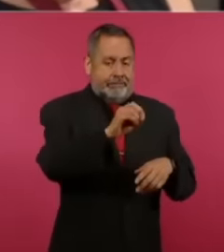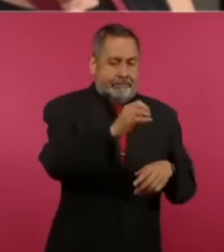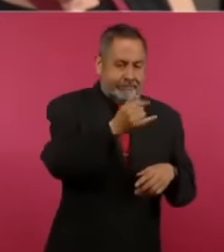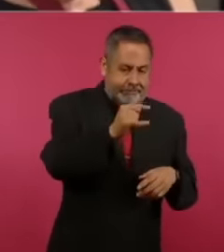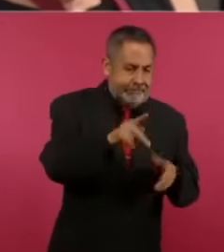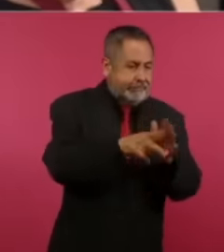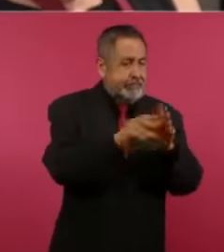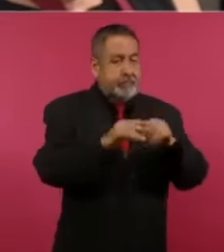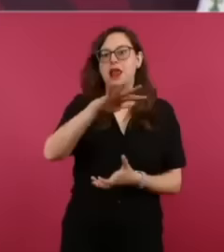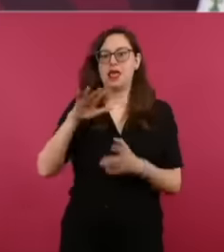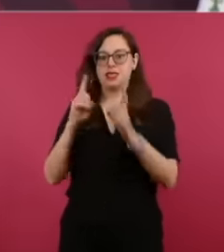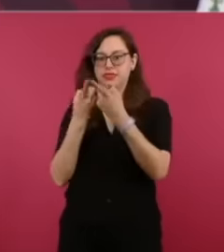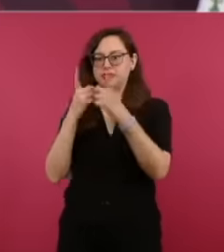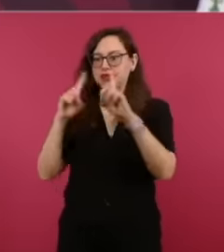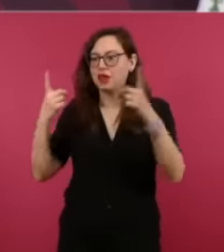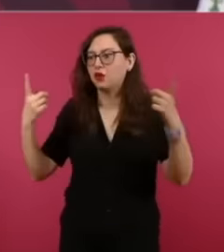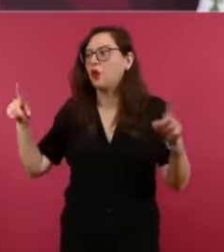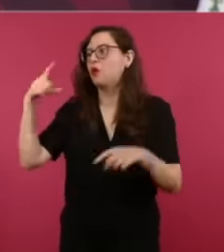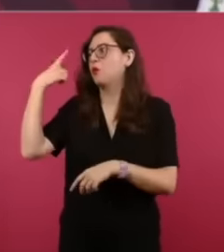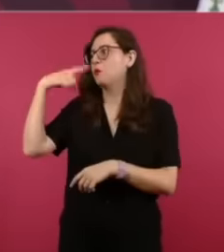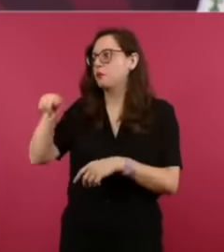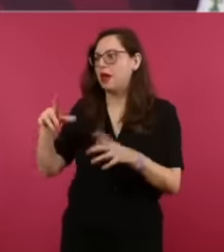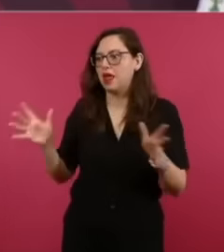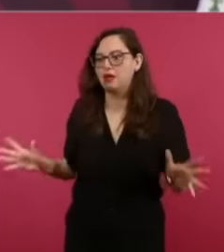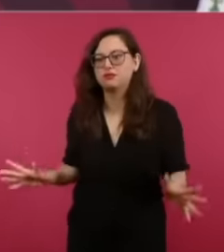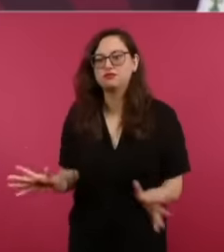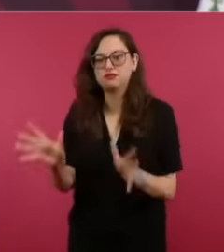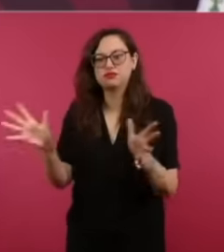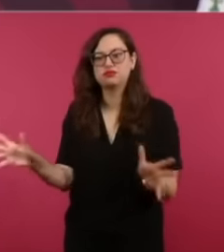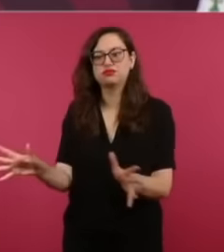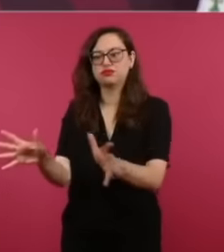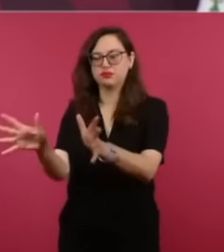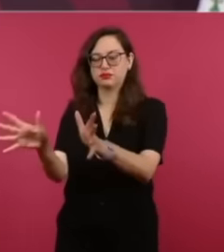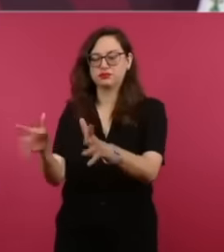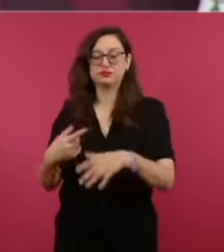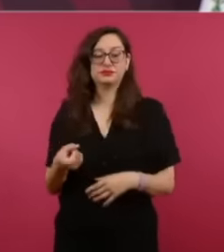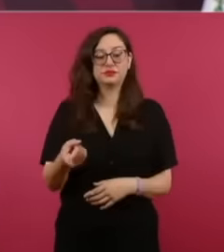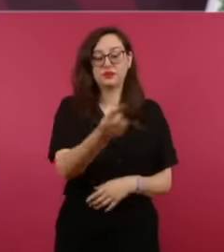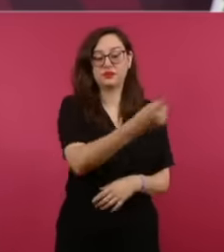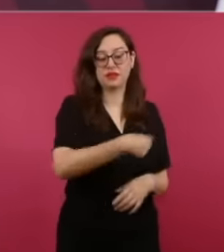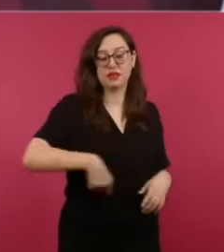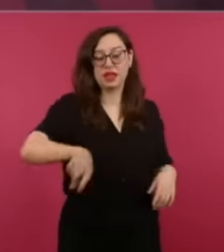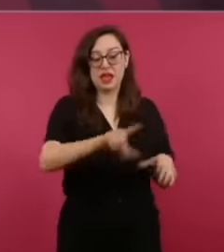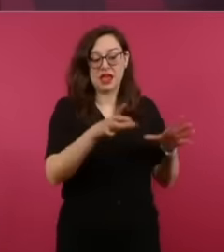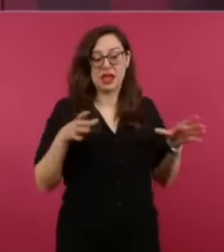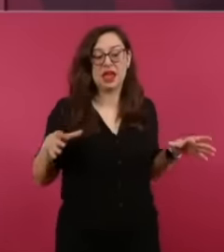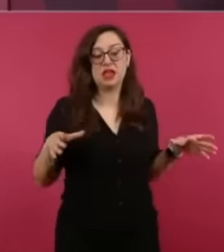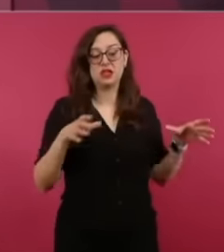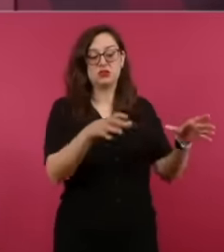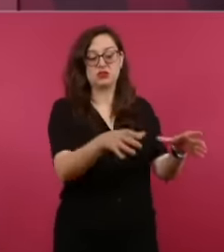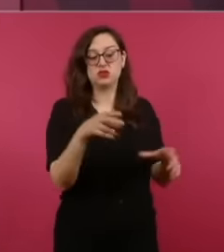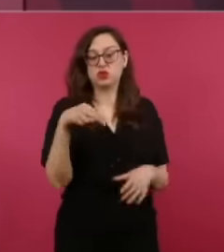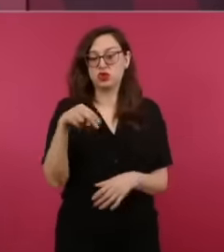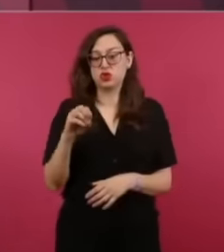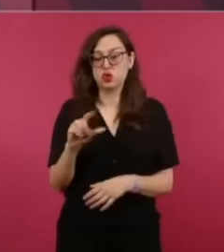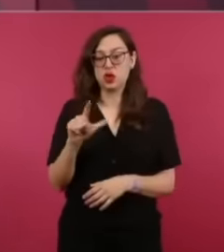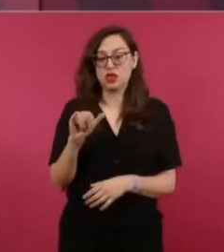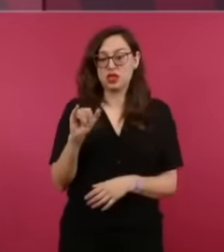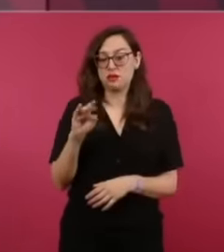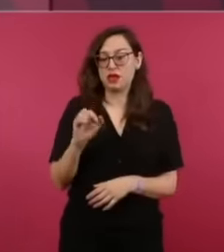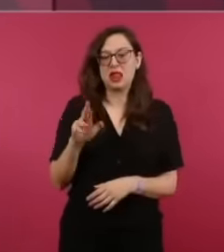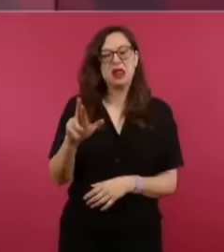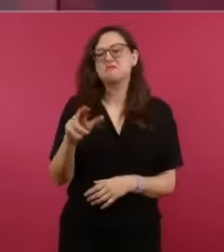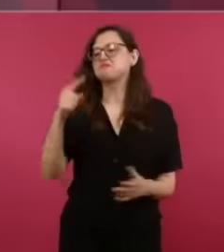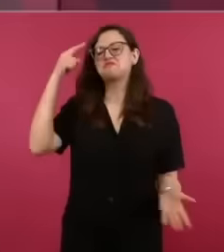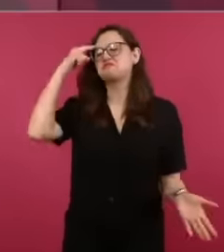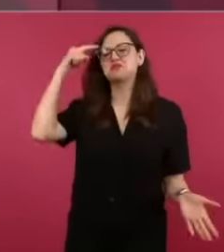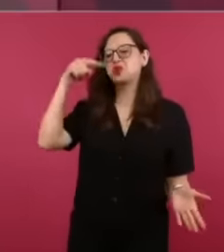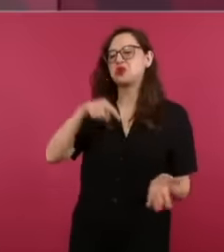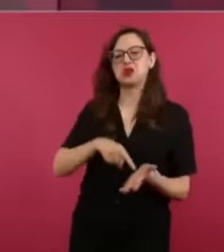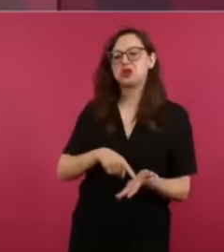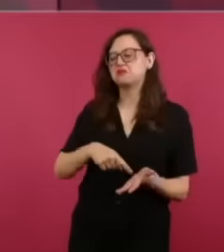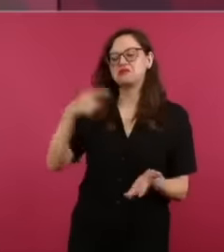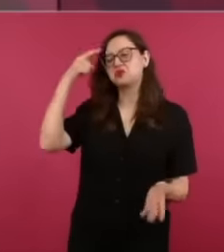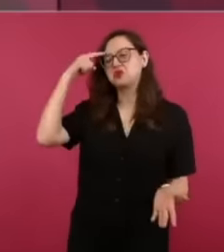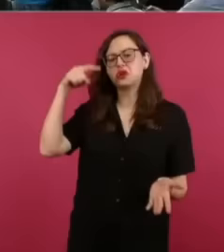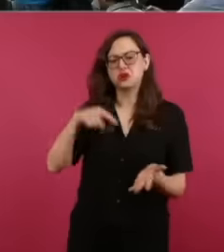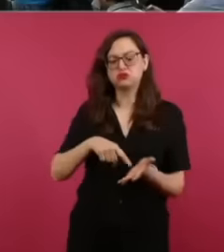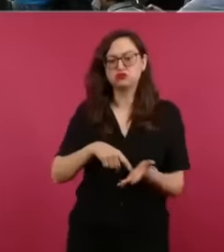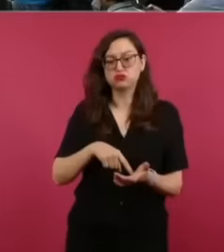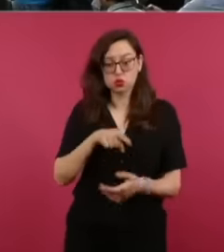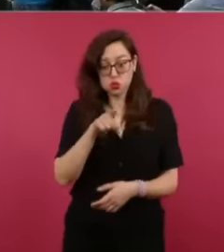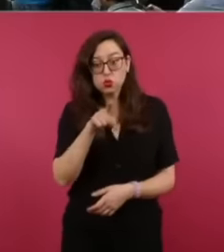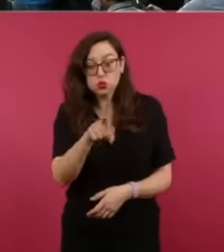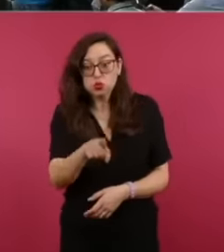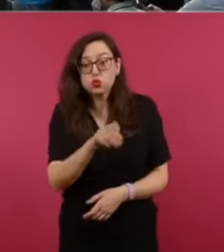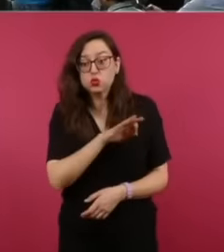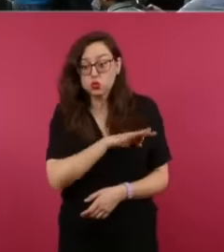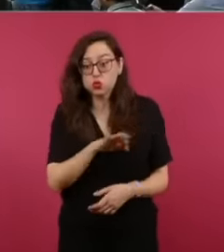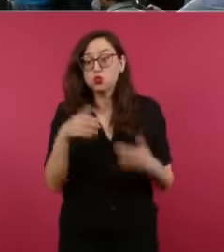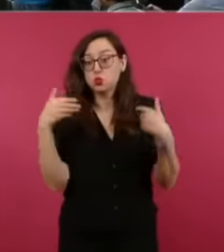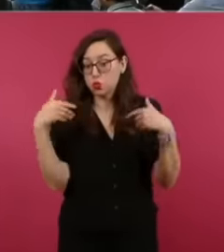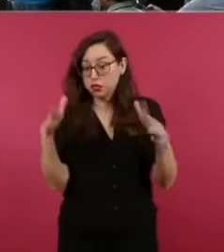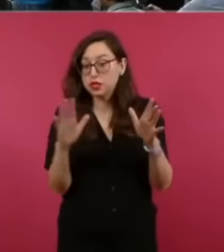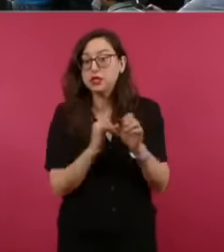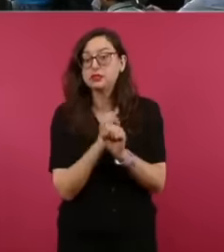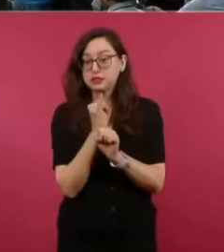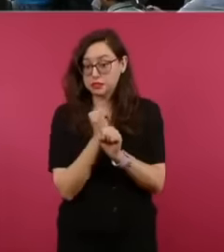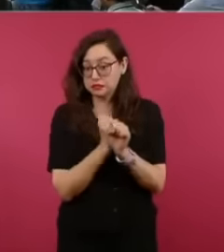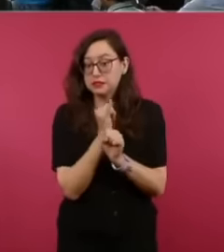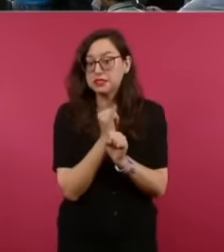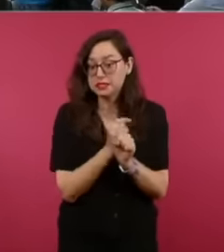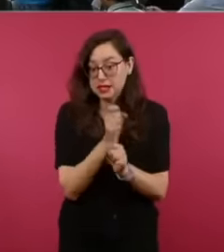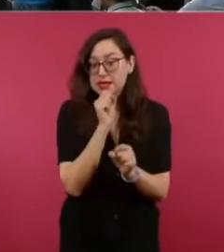that in the 36 years of neoliberal policy that was applied in Mexico and I invite you to analyze it, the word corruption